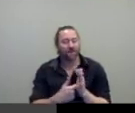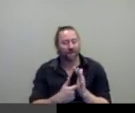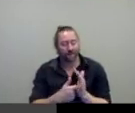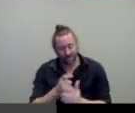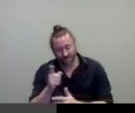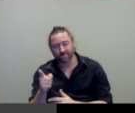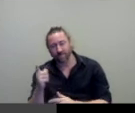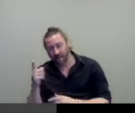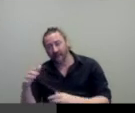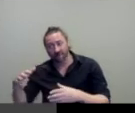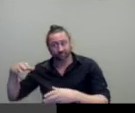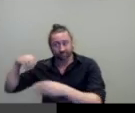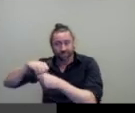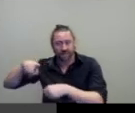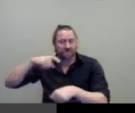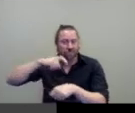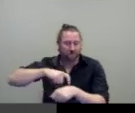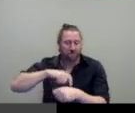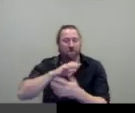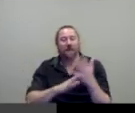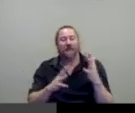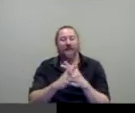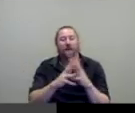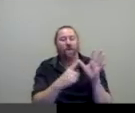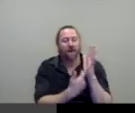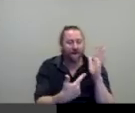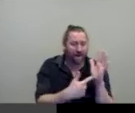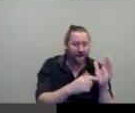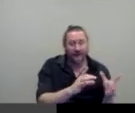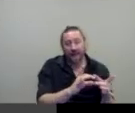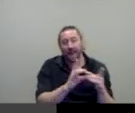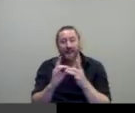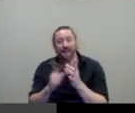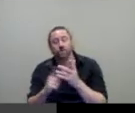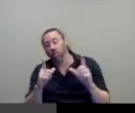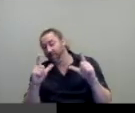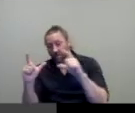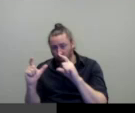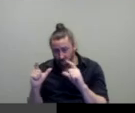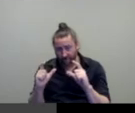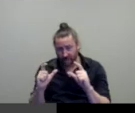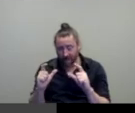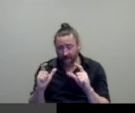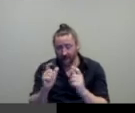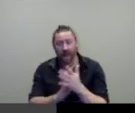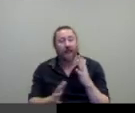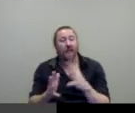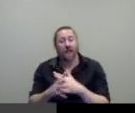interested in how art intersects with photography and the circulation of images